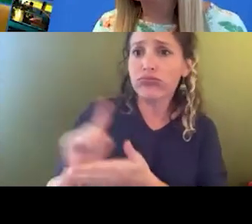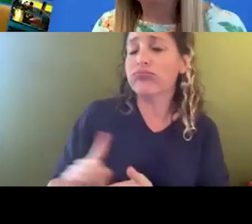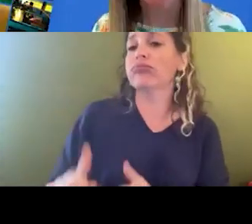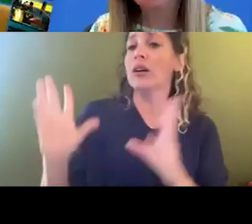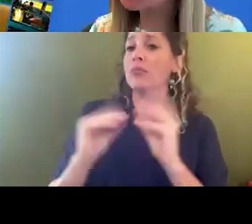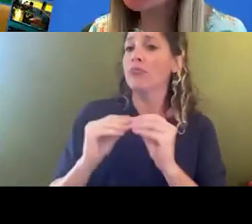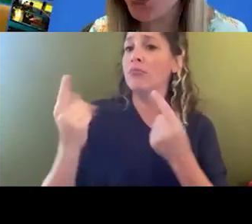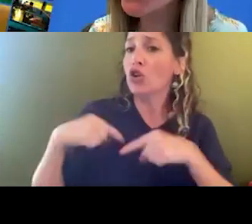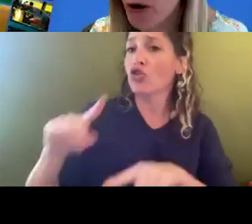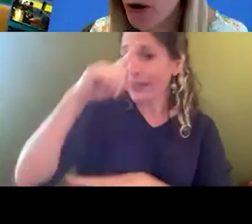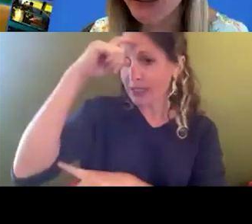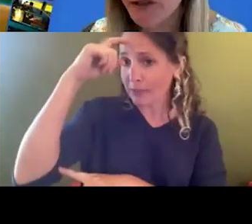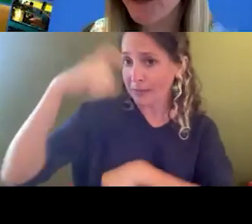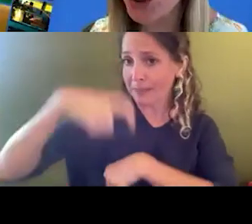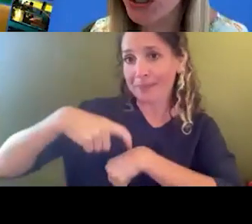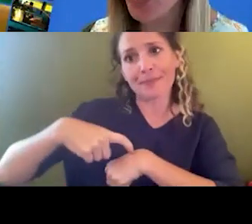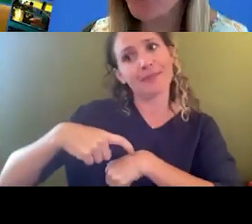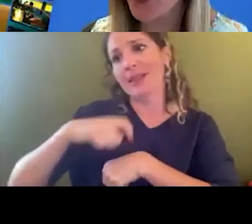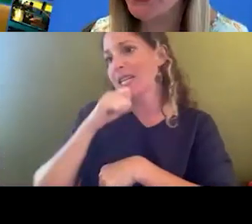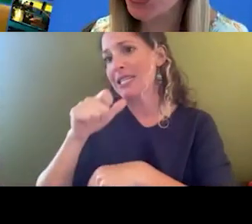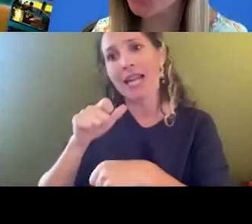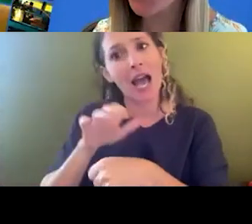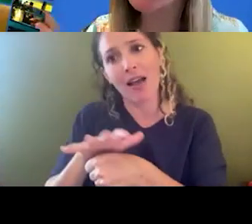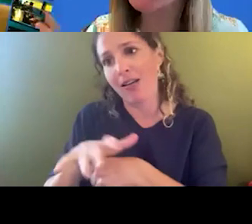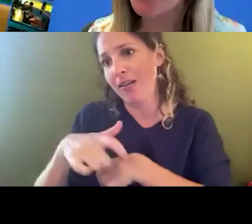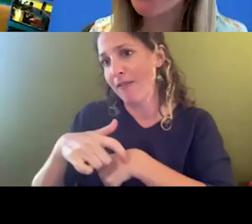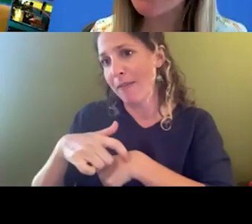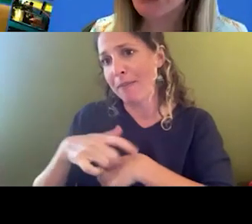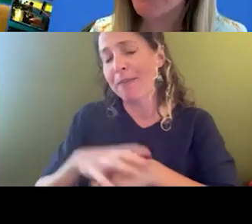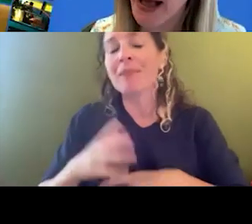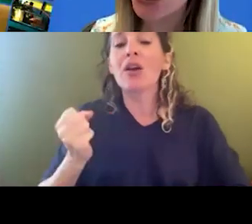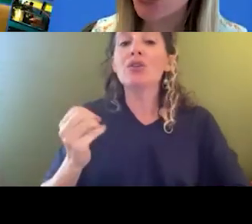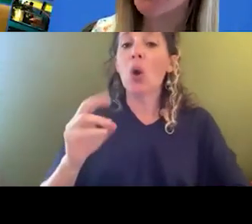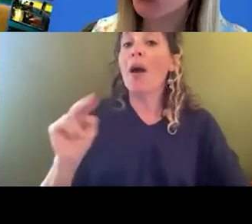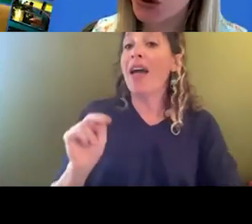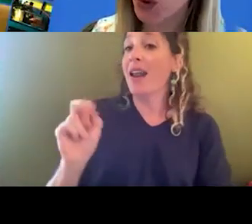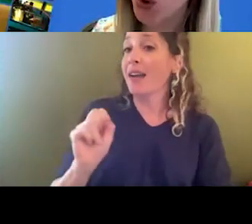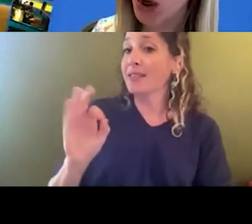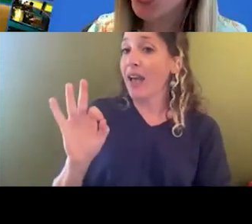there just was not sufficient time for us to do this. NSF had to explore